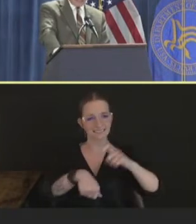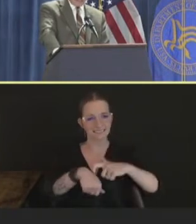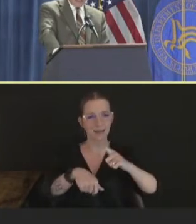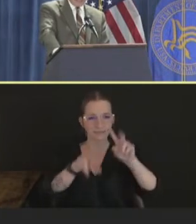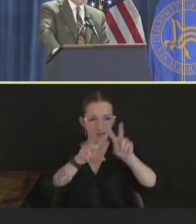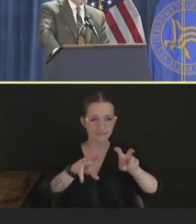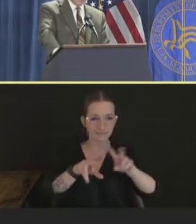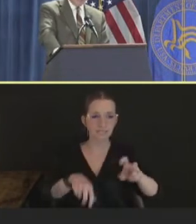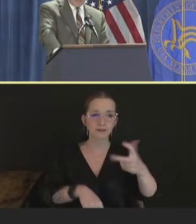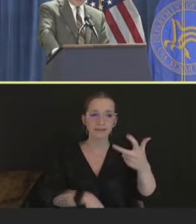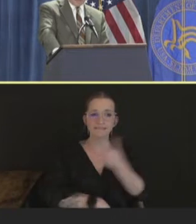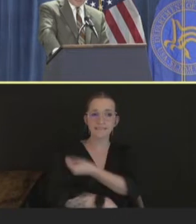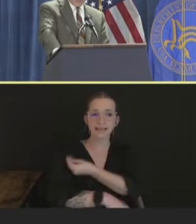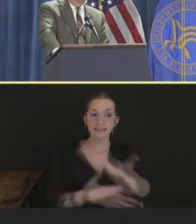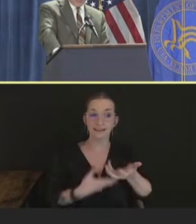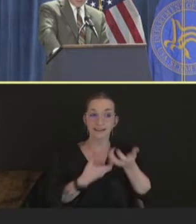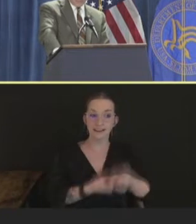of vaccine confidence in each of those subpopulations.